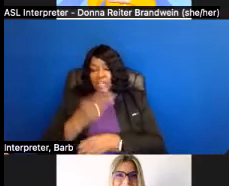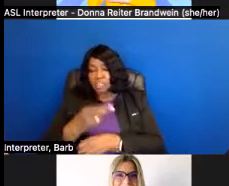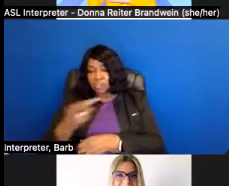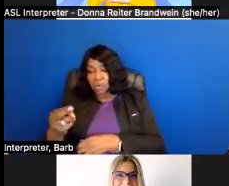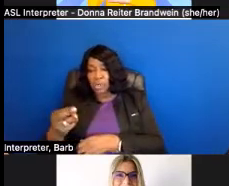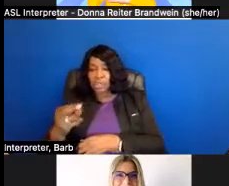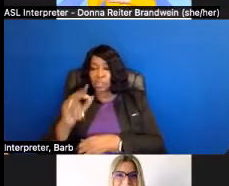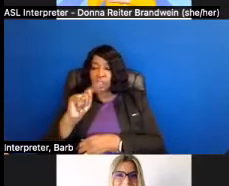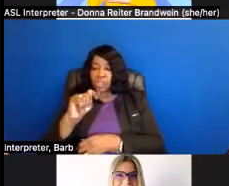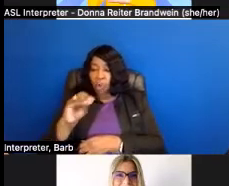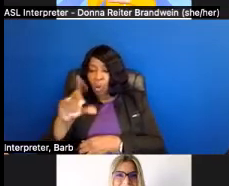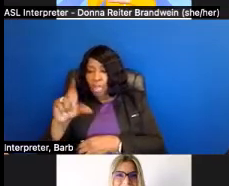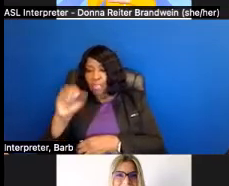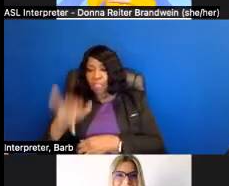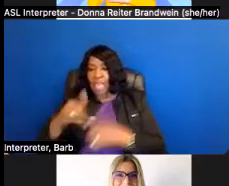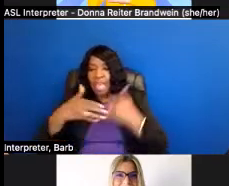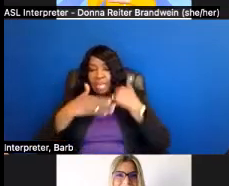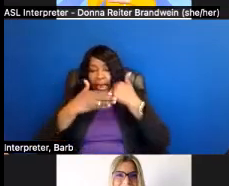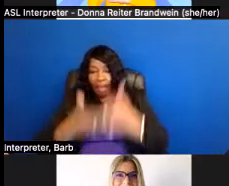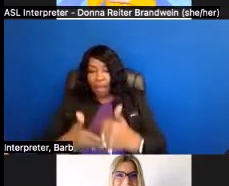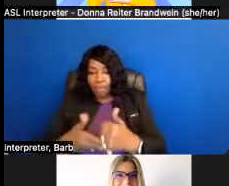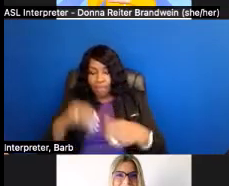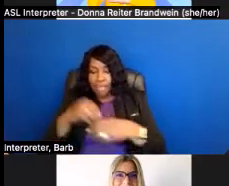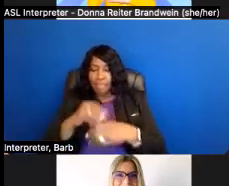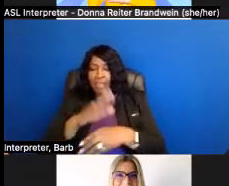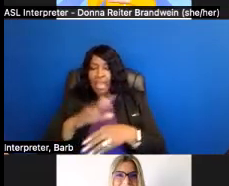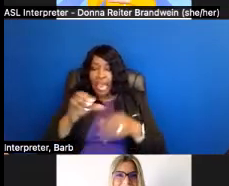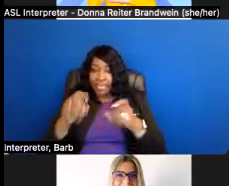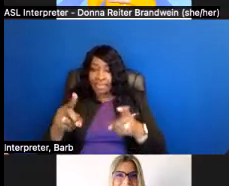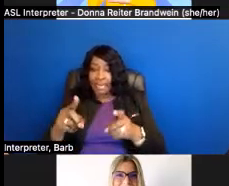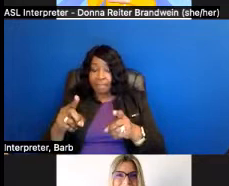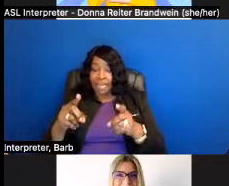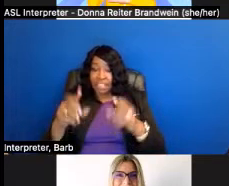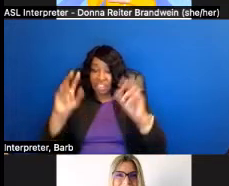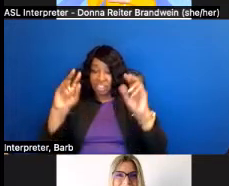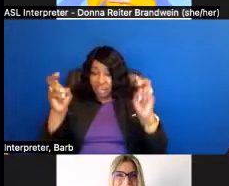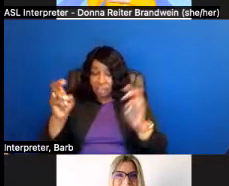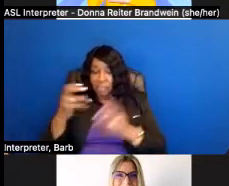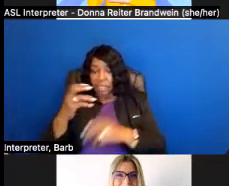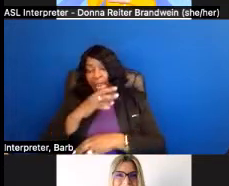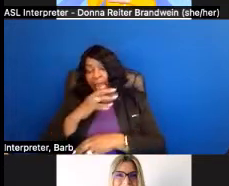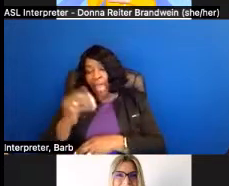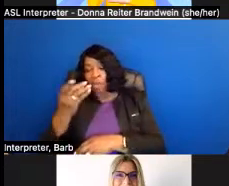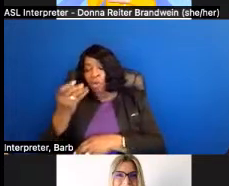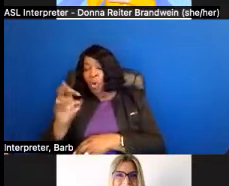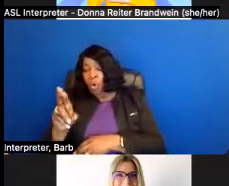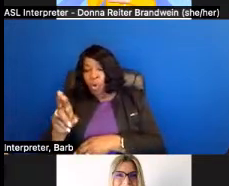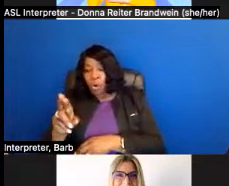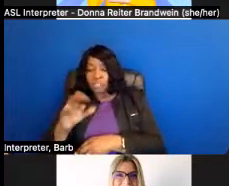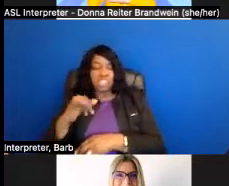that help them in their academic subject and/or just in general studying.